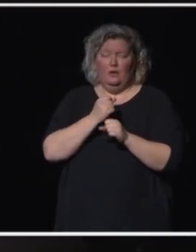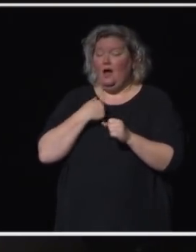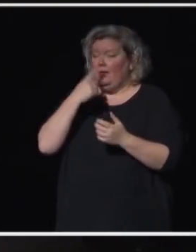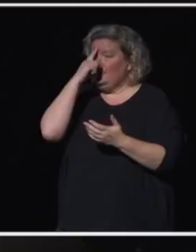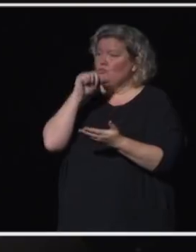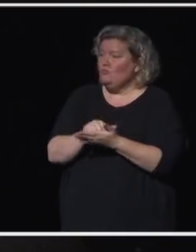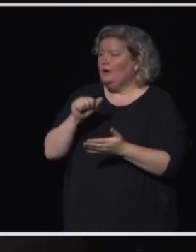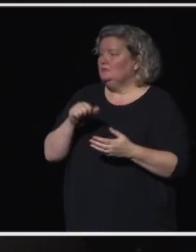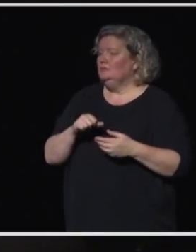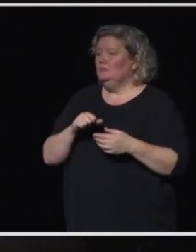a commercial abomination.